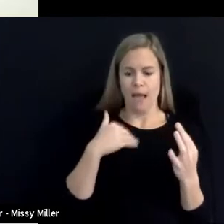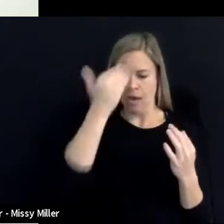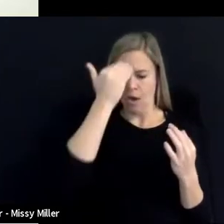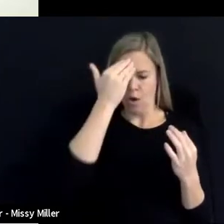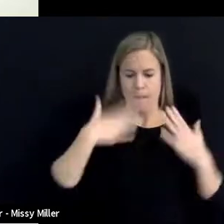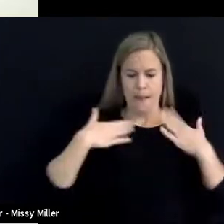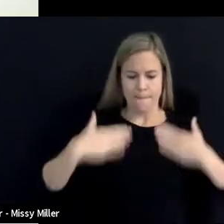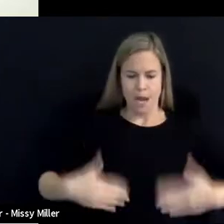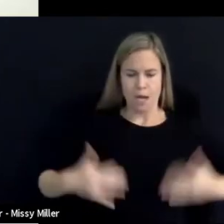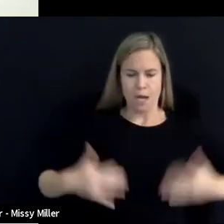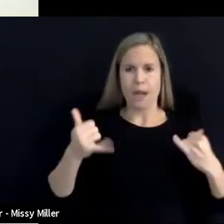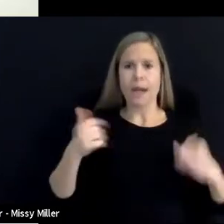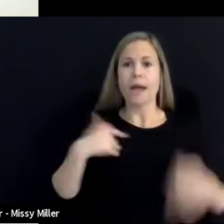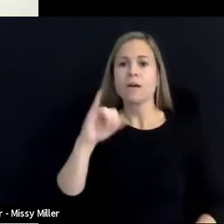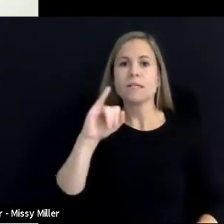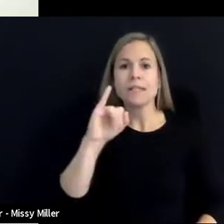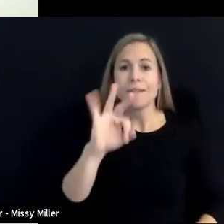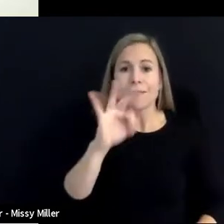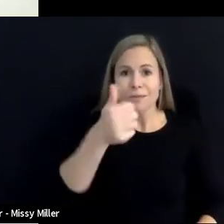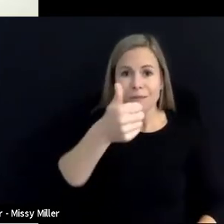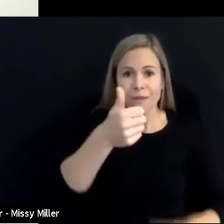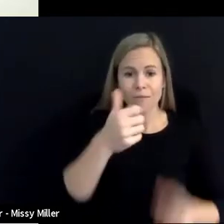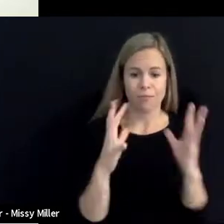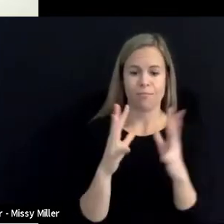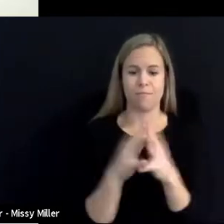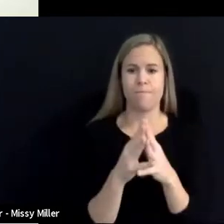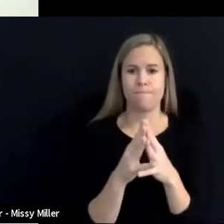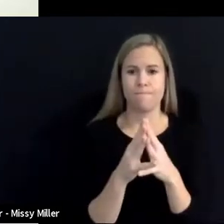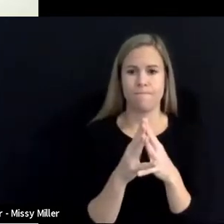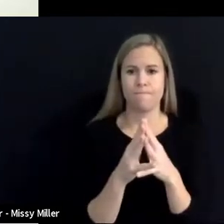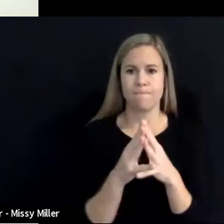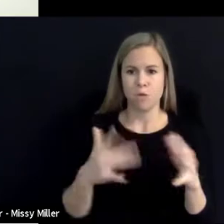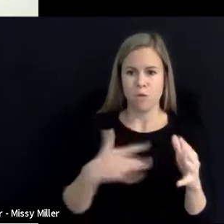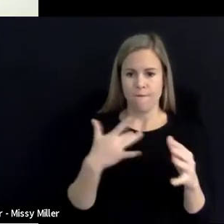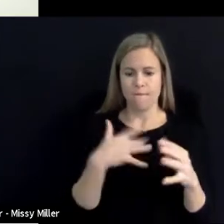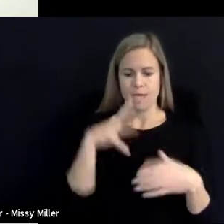If you press your fingers together tightly like that, you will feel it in your fingers, in your wrists,